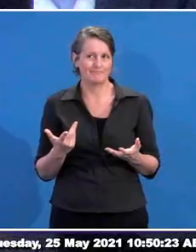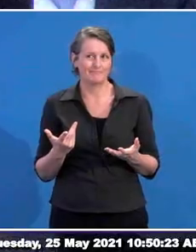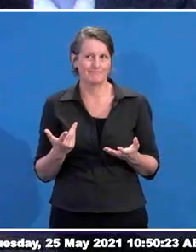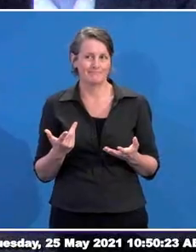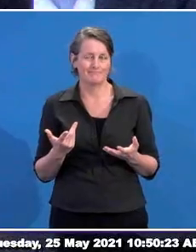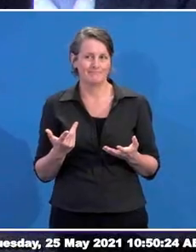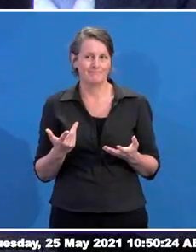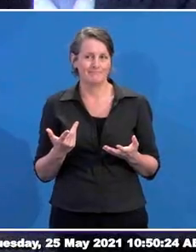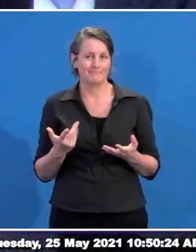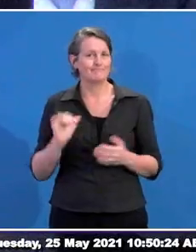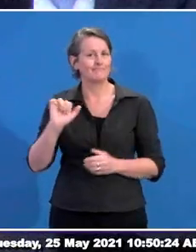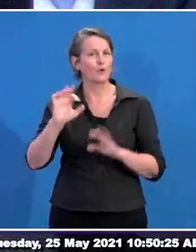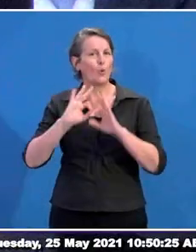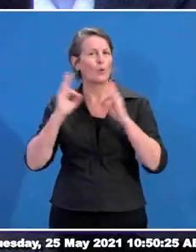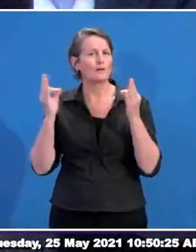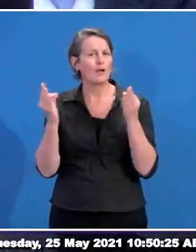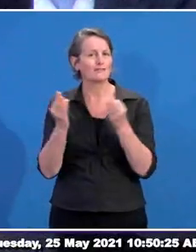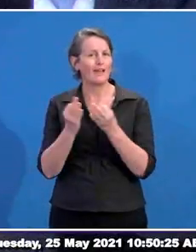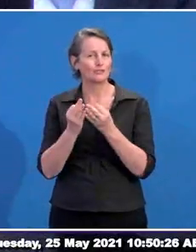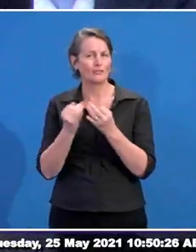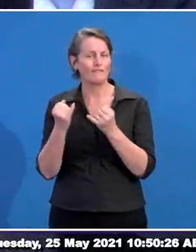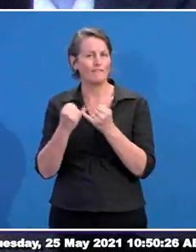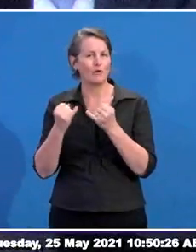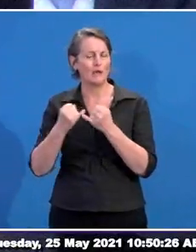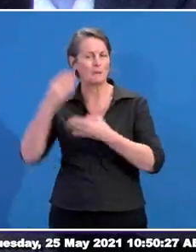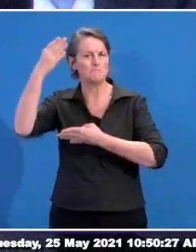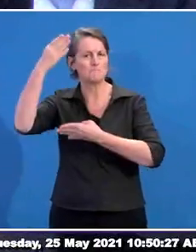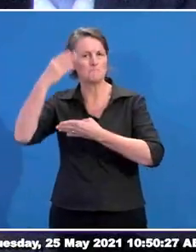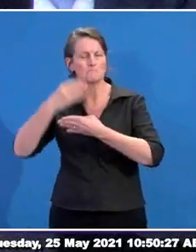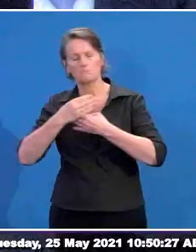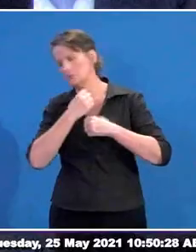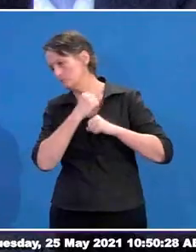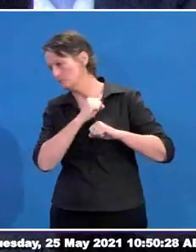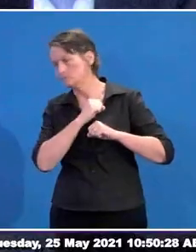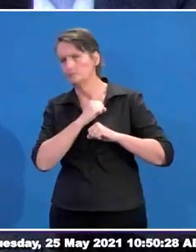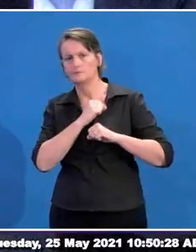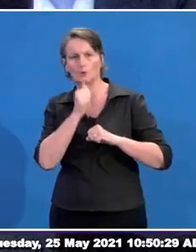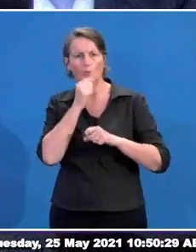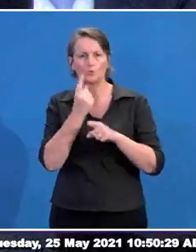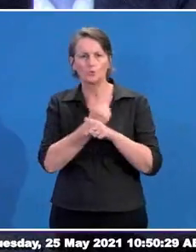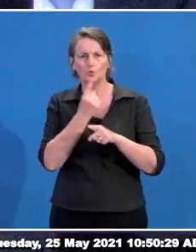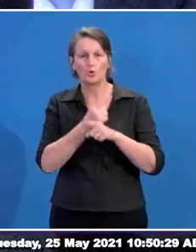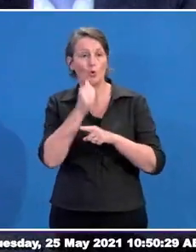of close ranks. We don't acknowledge failings, we don't acknowledge faults.